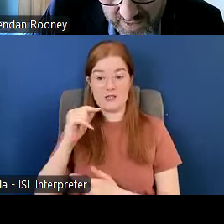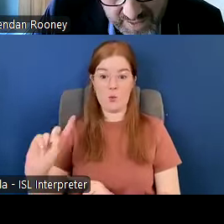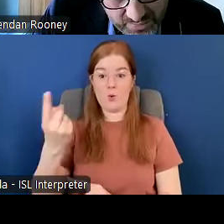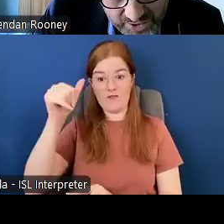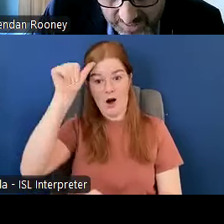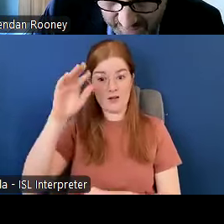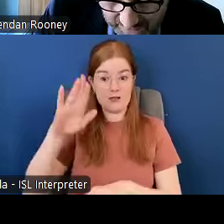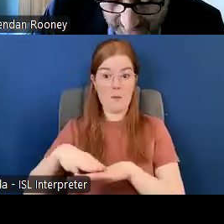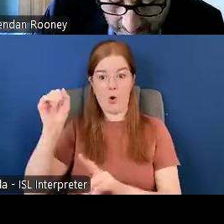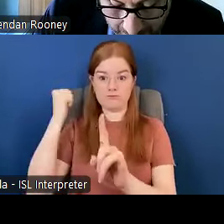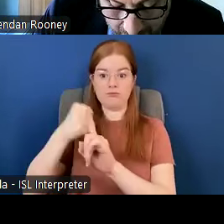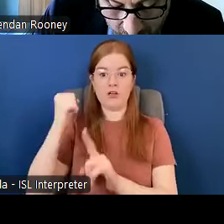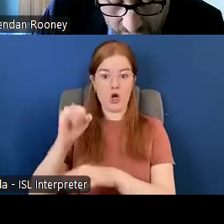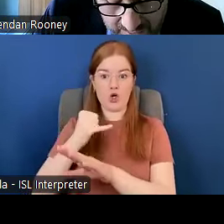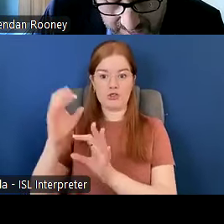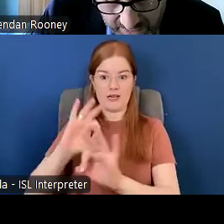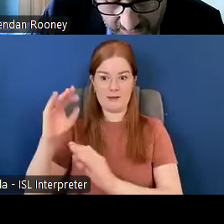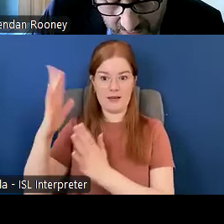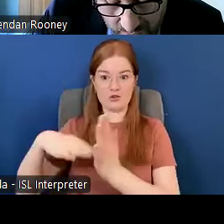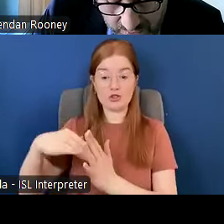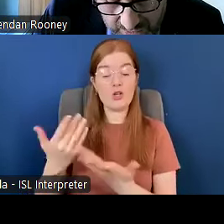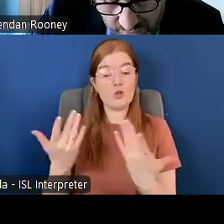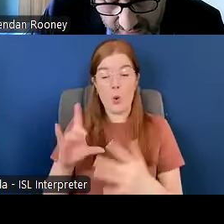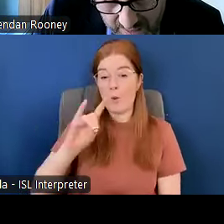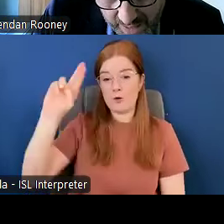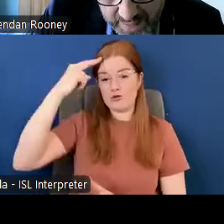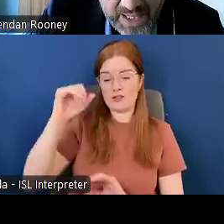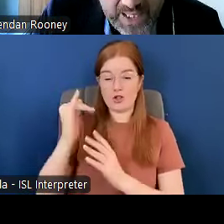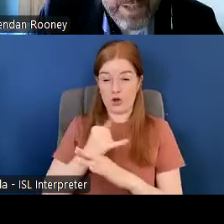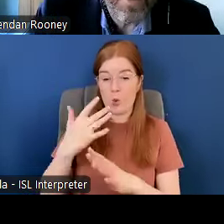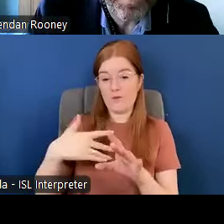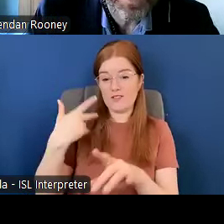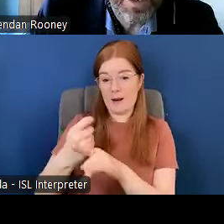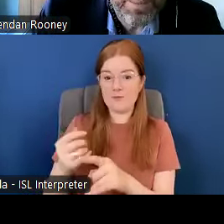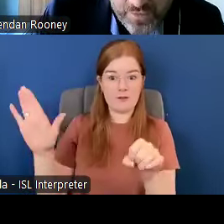distinguished colourists. Hone's understanding of colour would also, in time, inform